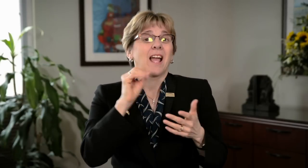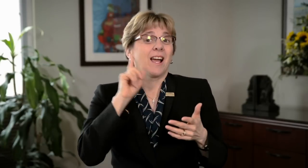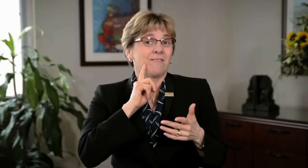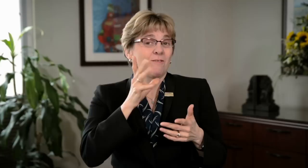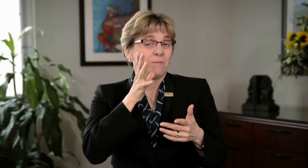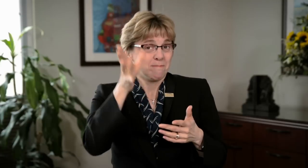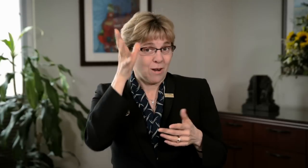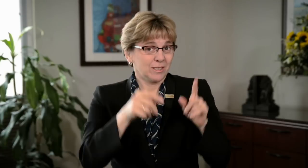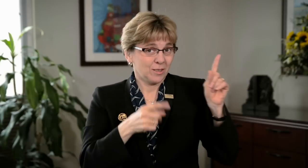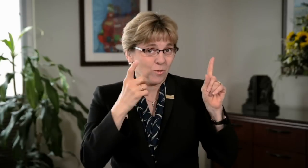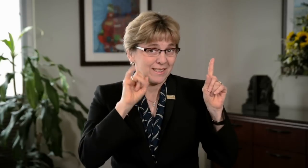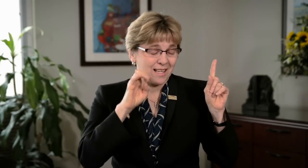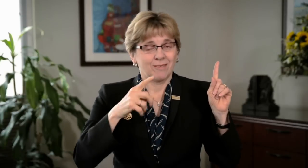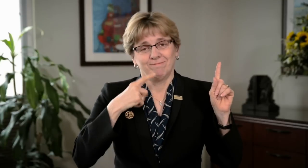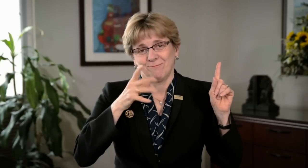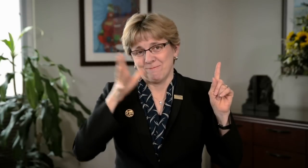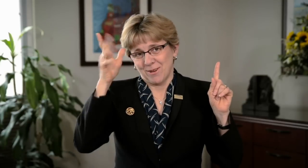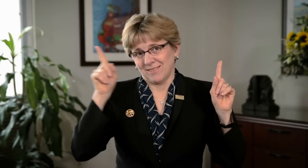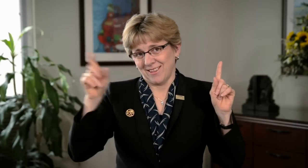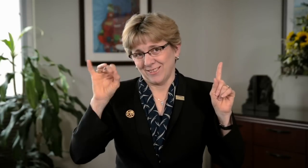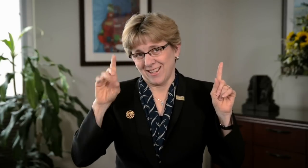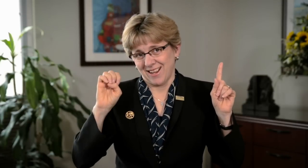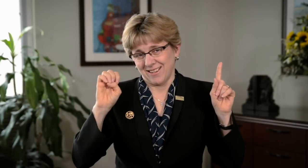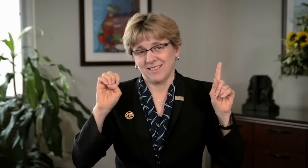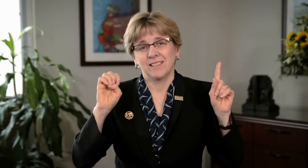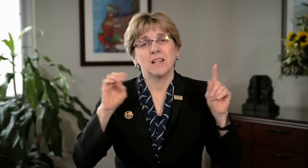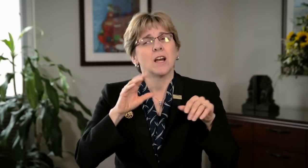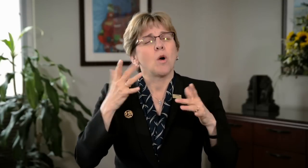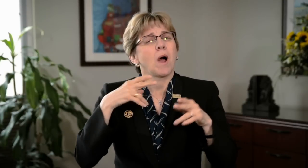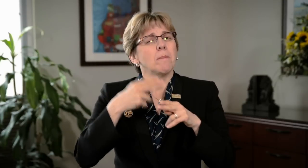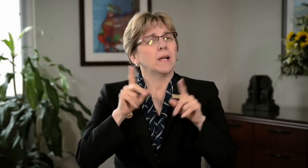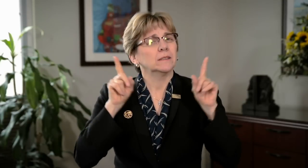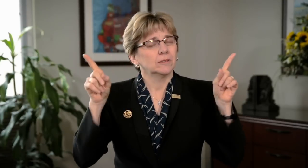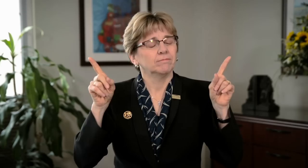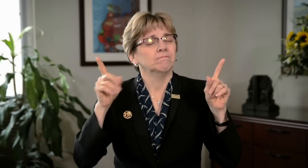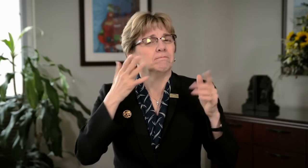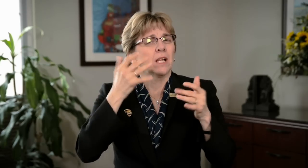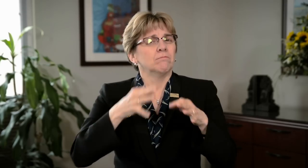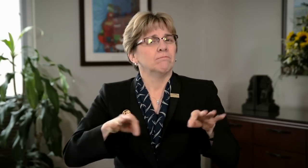I had deaf grandparents on one side and hearing grandparents on the other. I mention them because